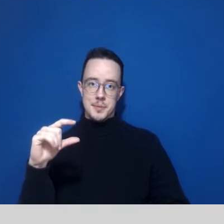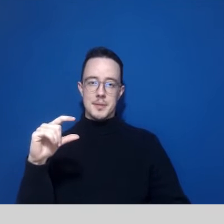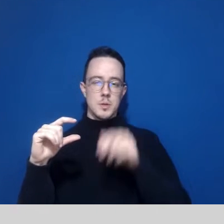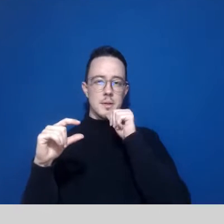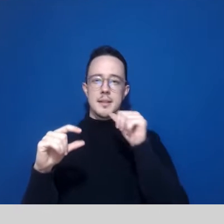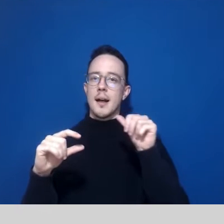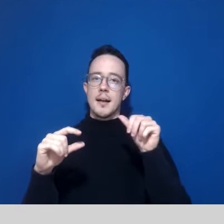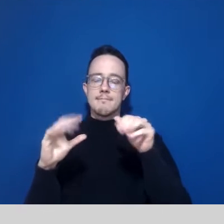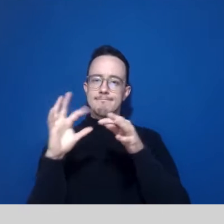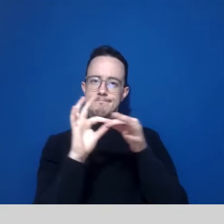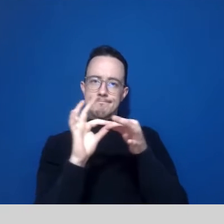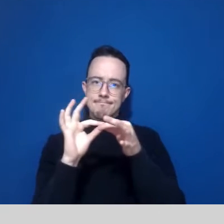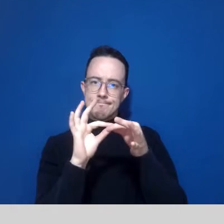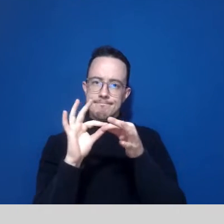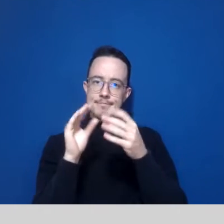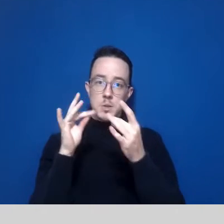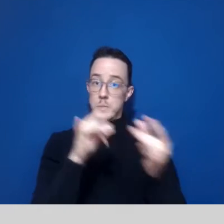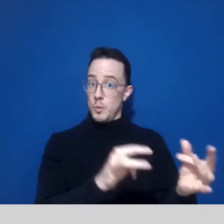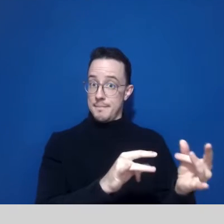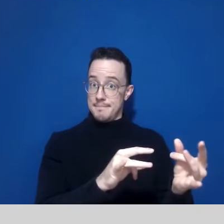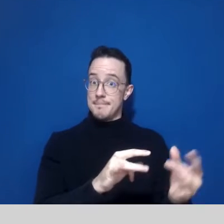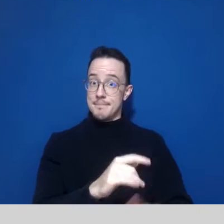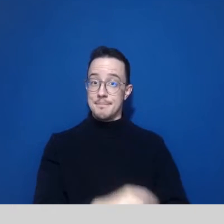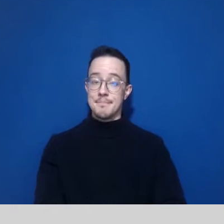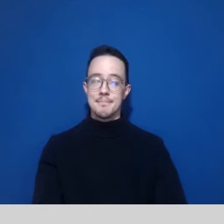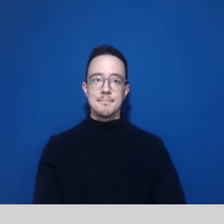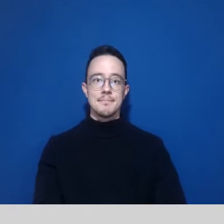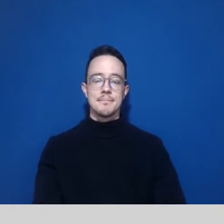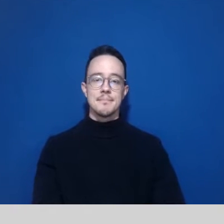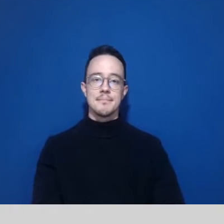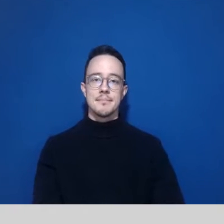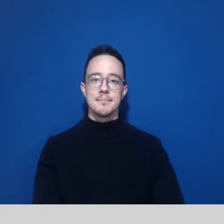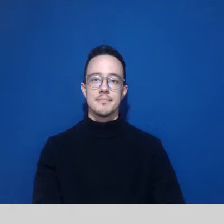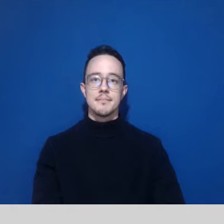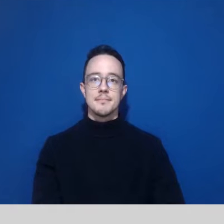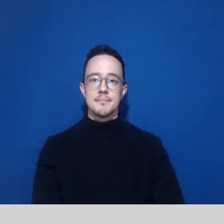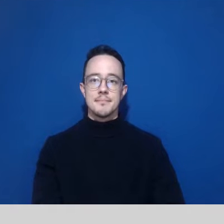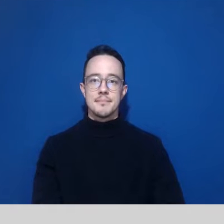then you will get it. So this is not a symmetrical operation. And there is something different.